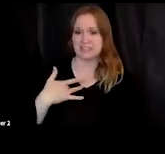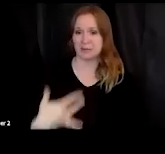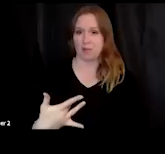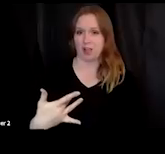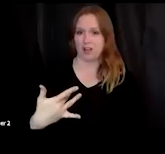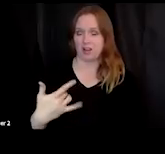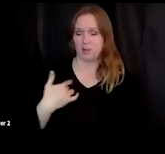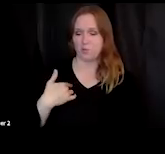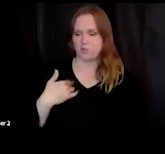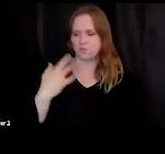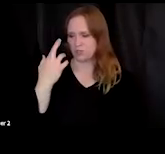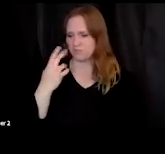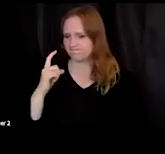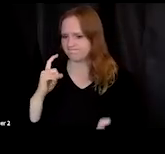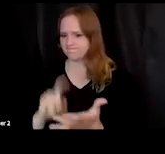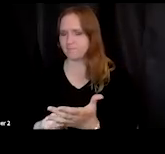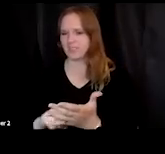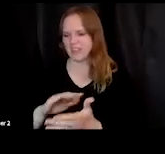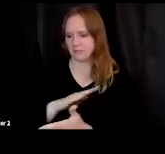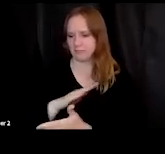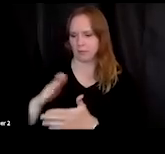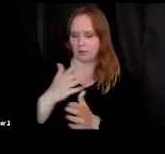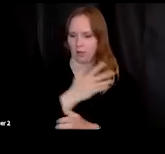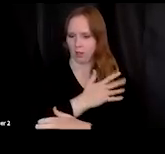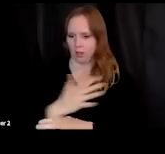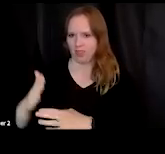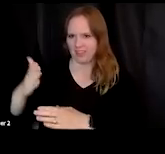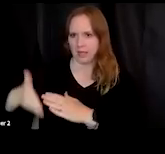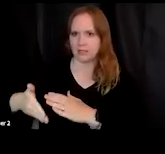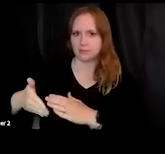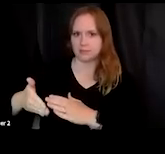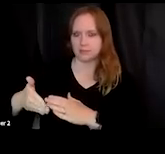So that looks like more so a safety hazard, right?